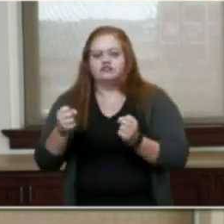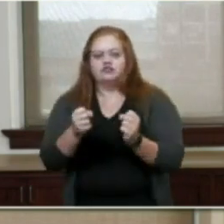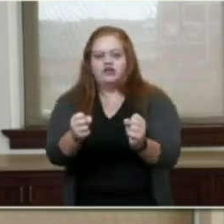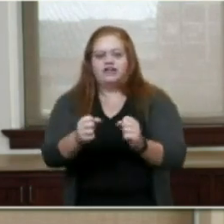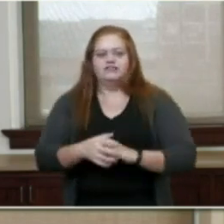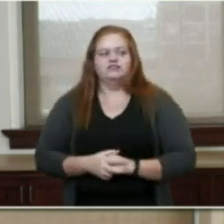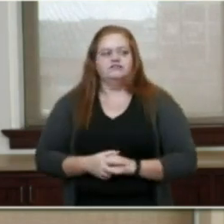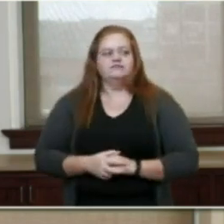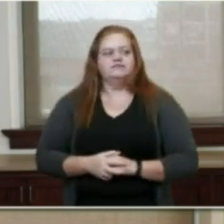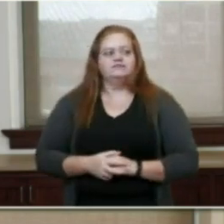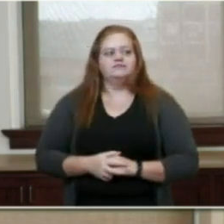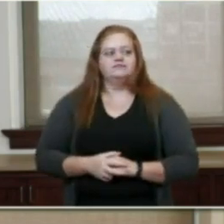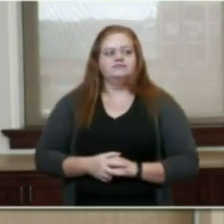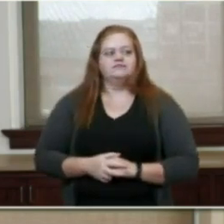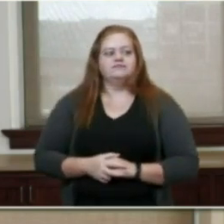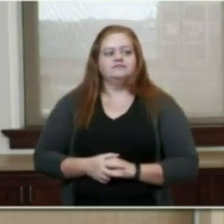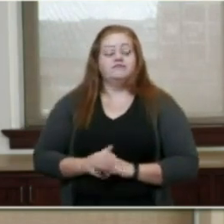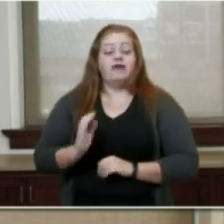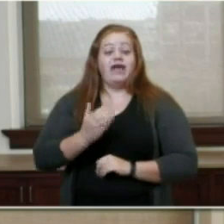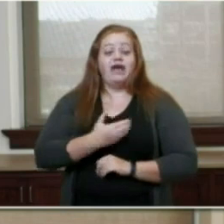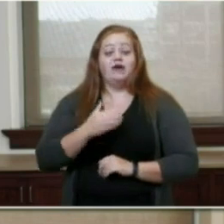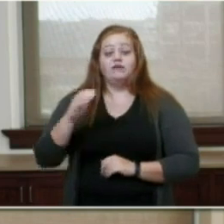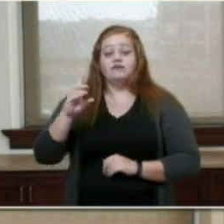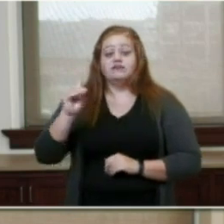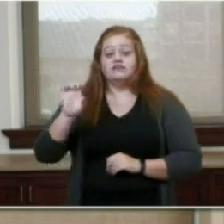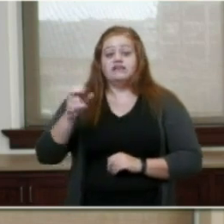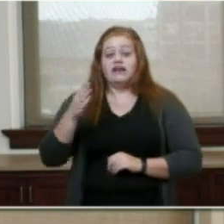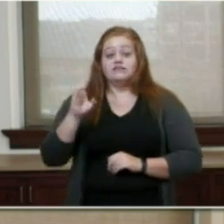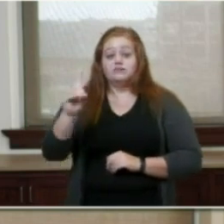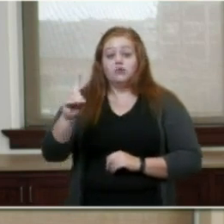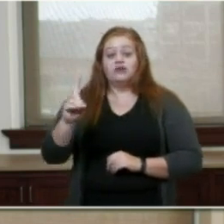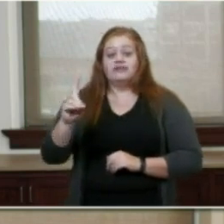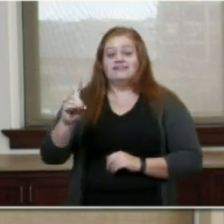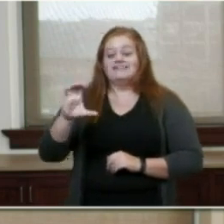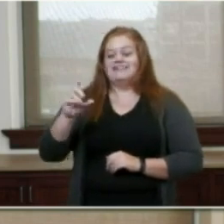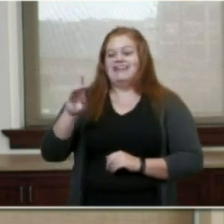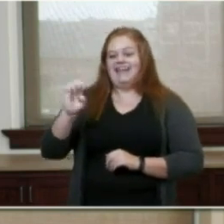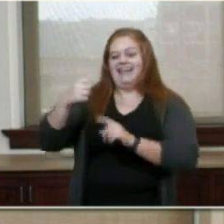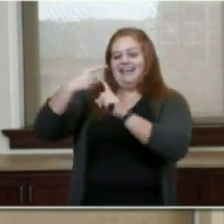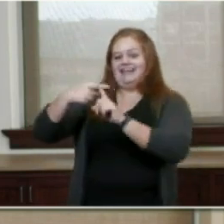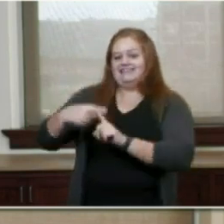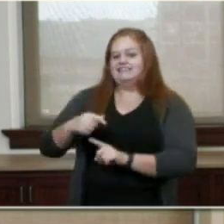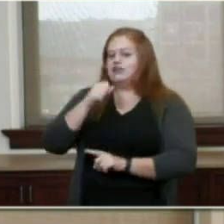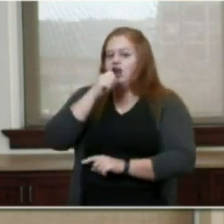So what's on our dashboard is actually cases? Um Not vaccinations. The only